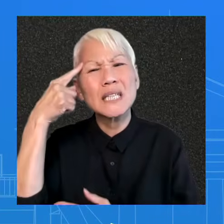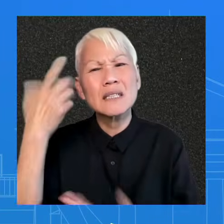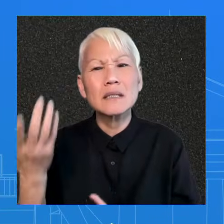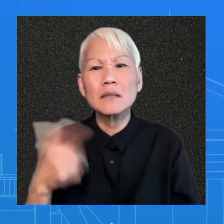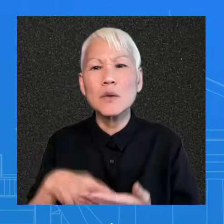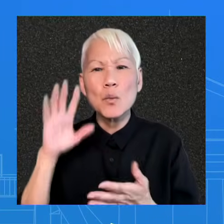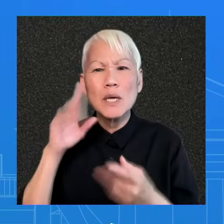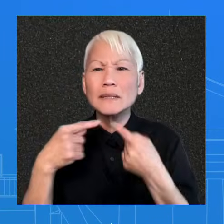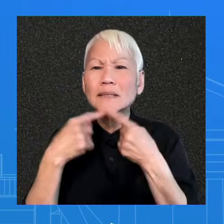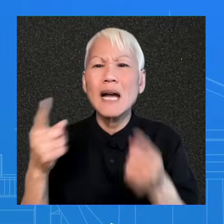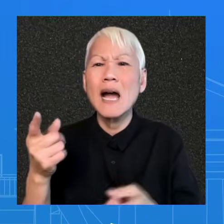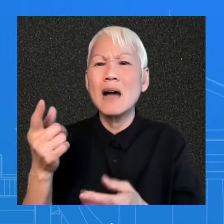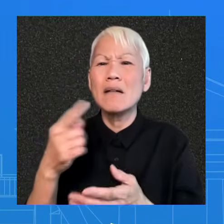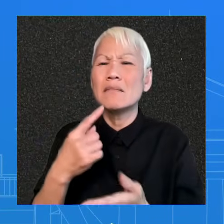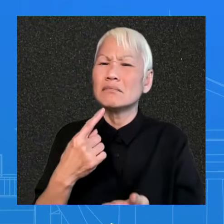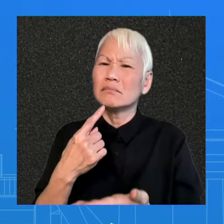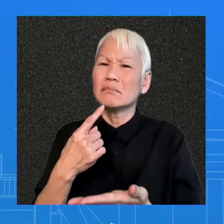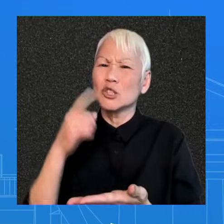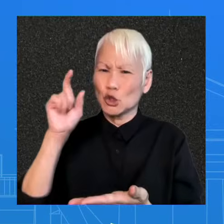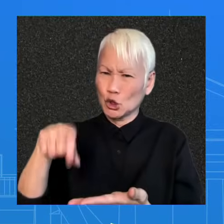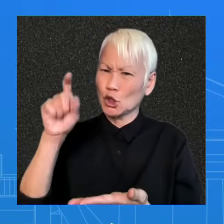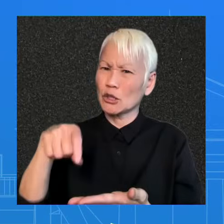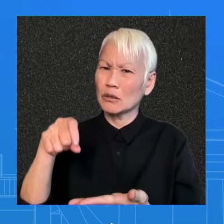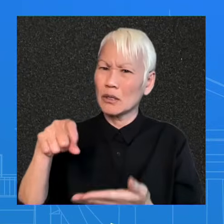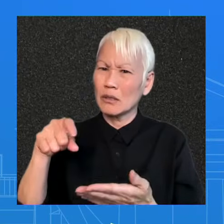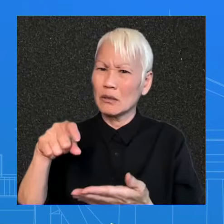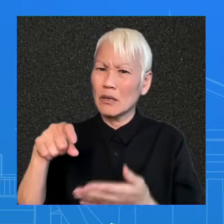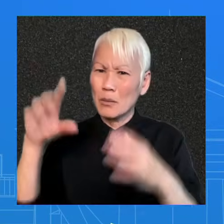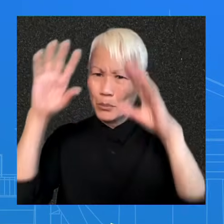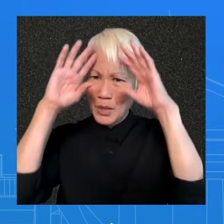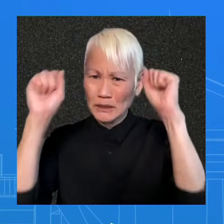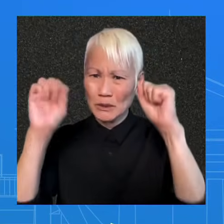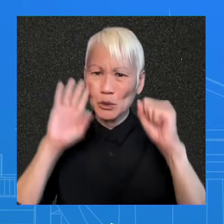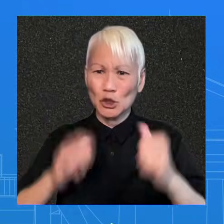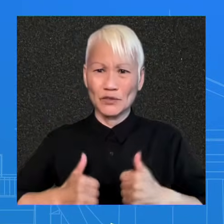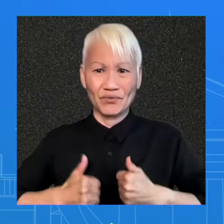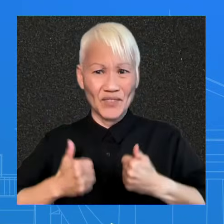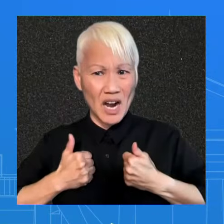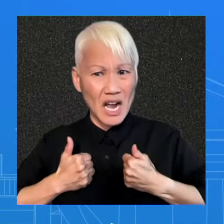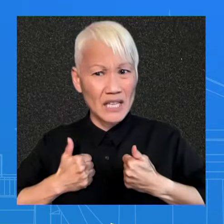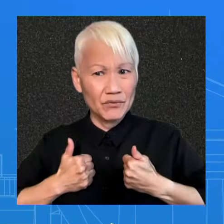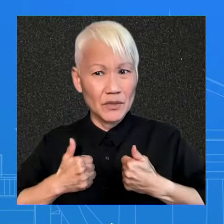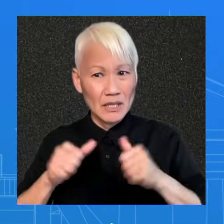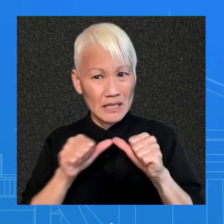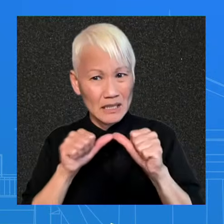whether the President would survive a full four-year term? Ms. Jean-Pierre: So let me just say this: